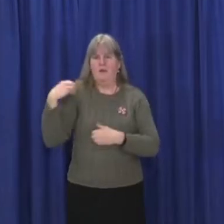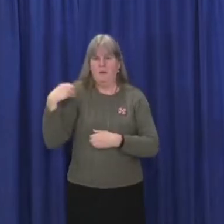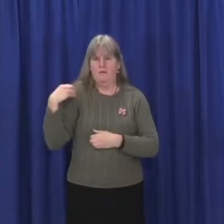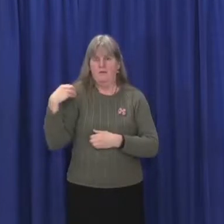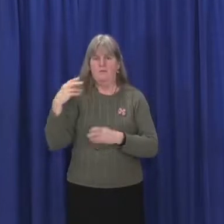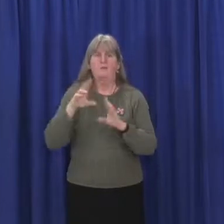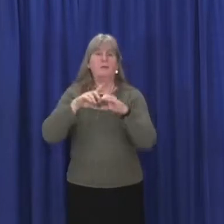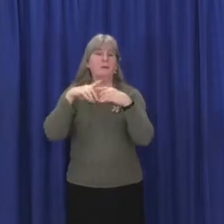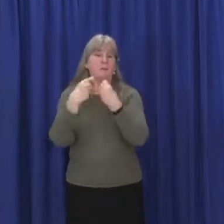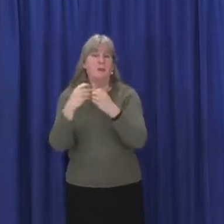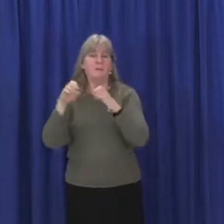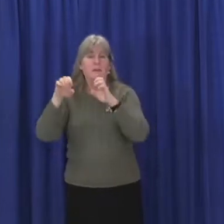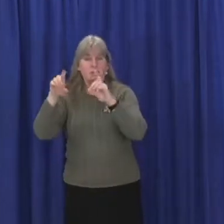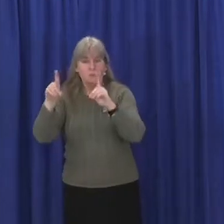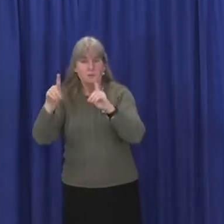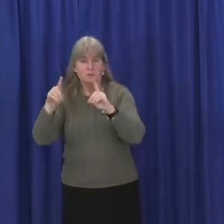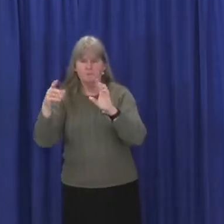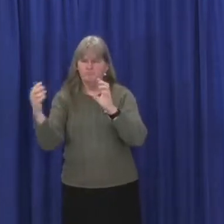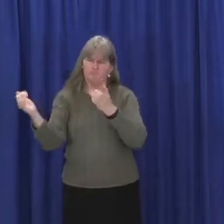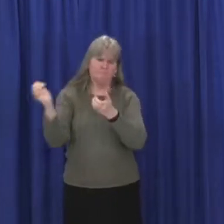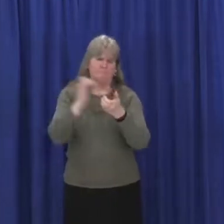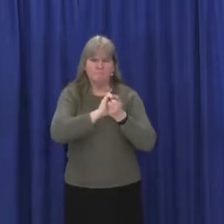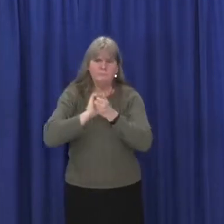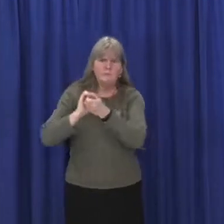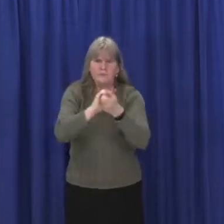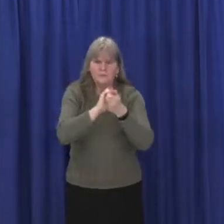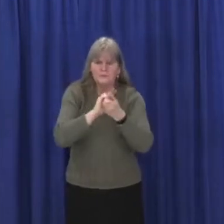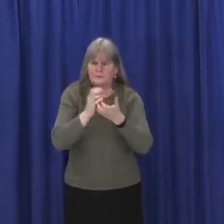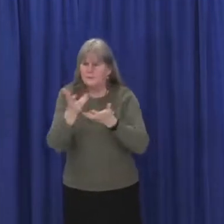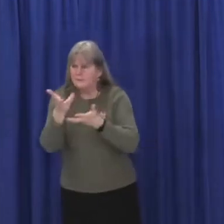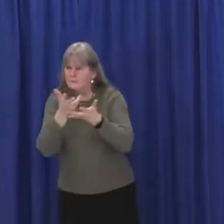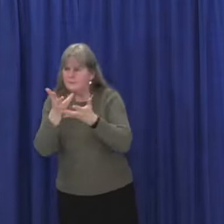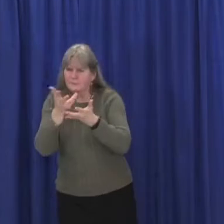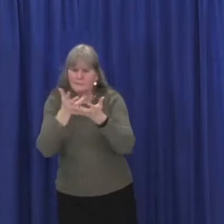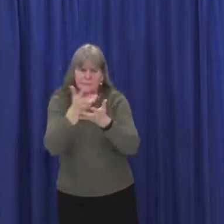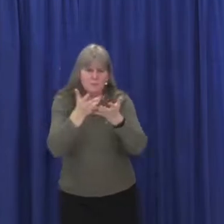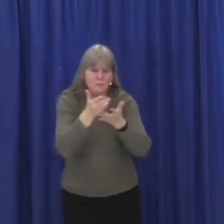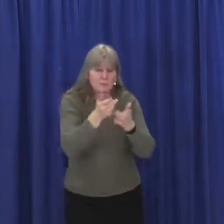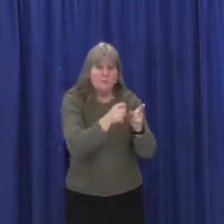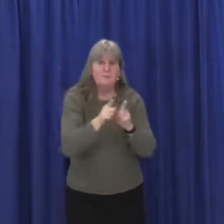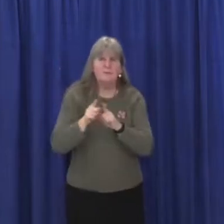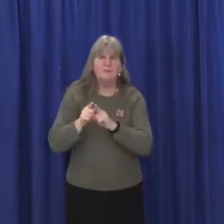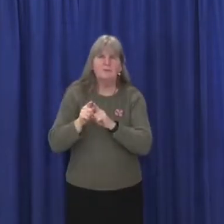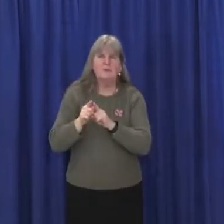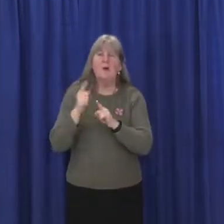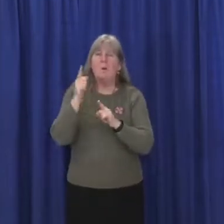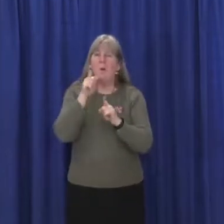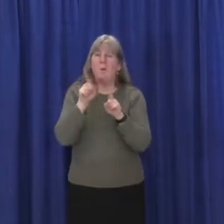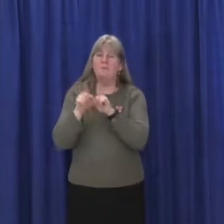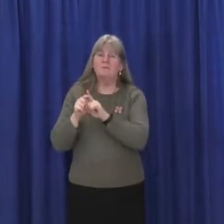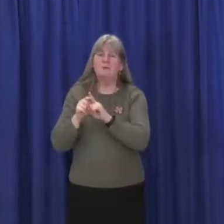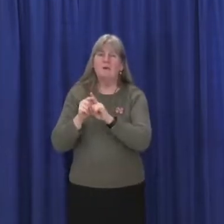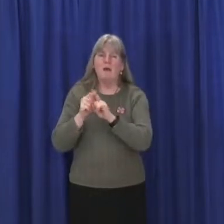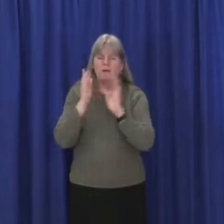is well established. And the operational plans we've developed with our educators are solid and they're working.